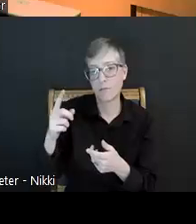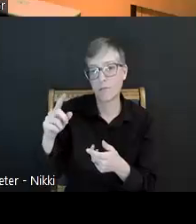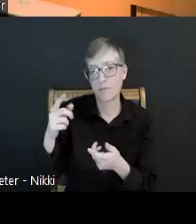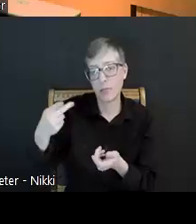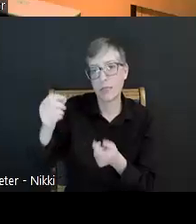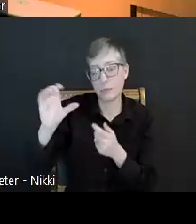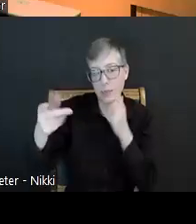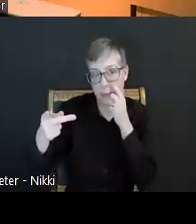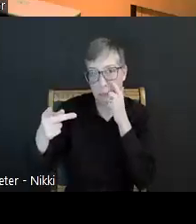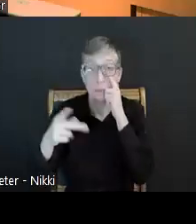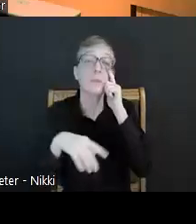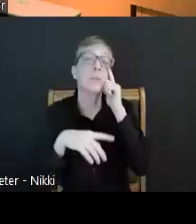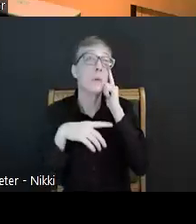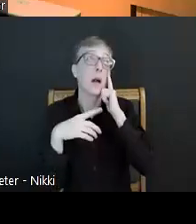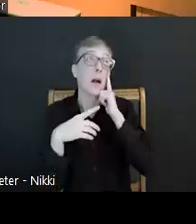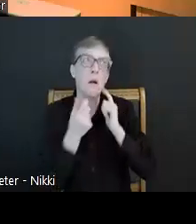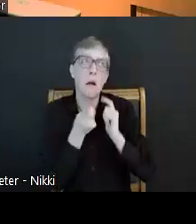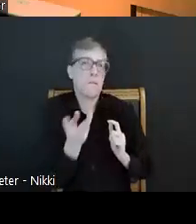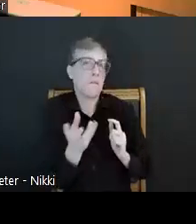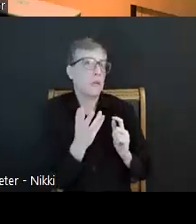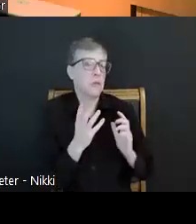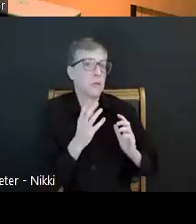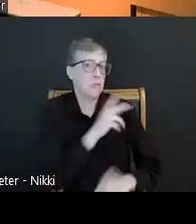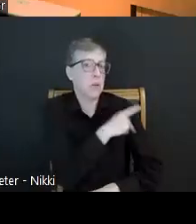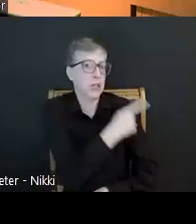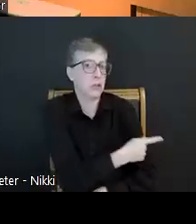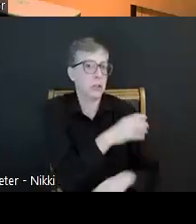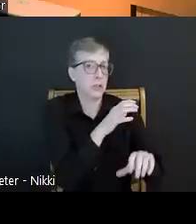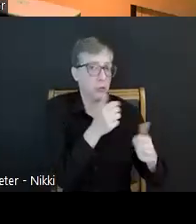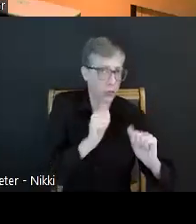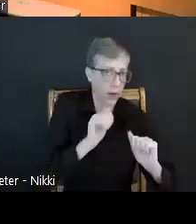maybe six months and then it just wasn't working so we did the re-referral and they accepted that